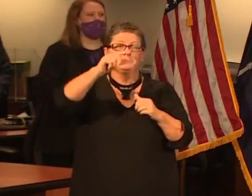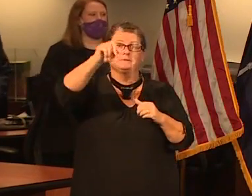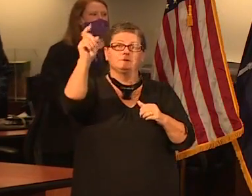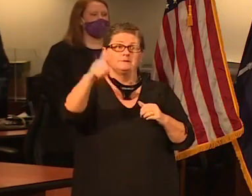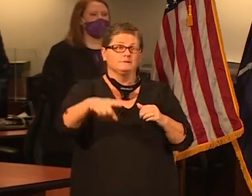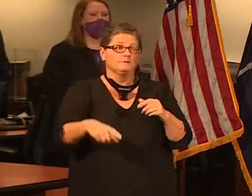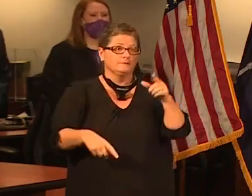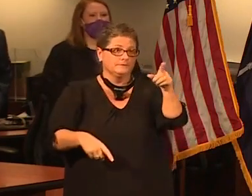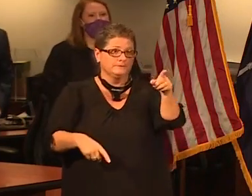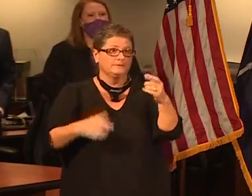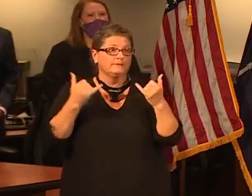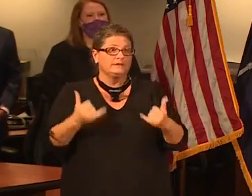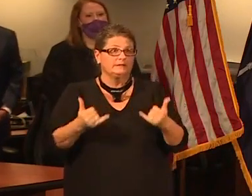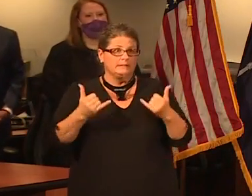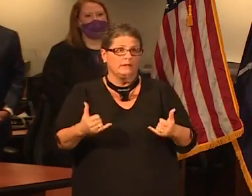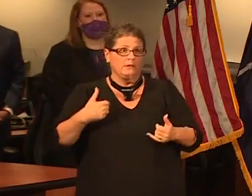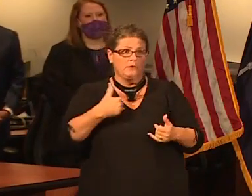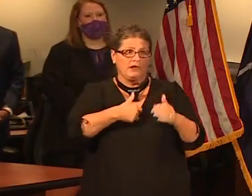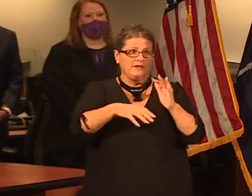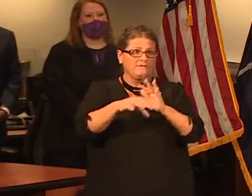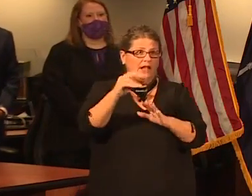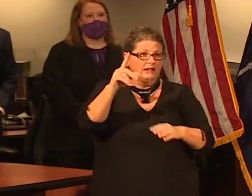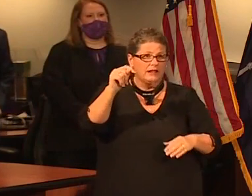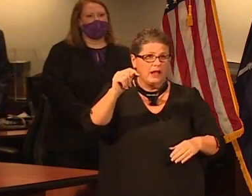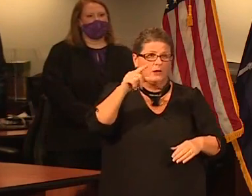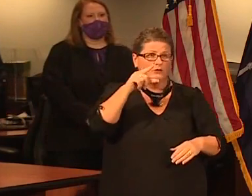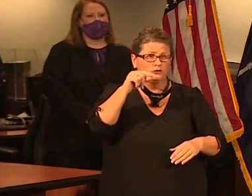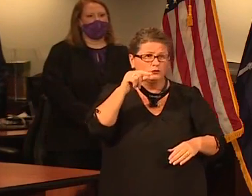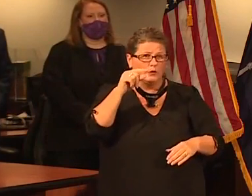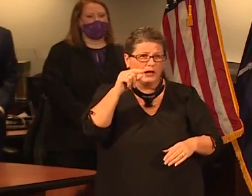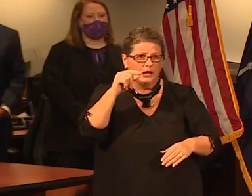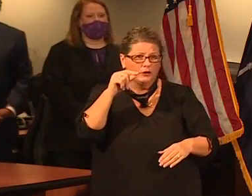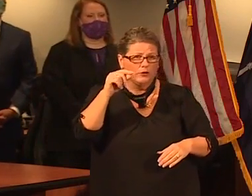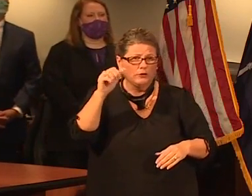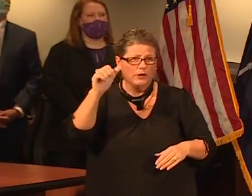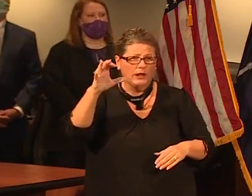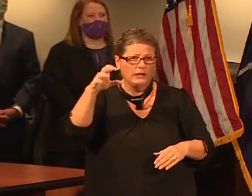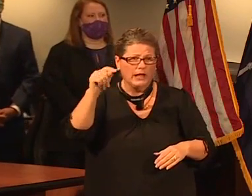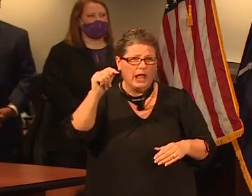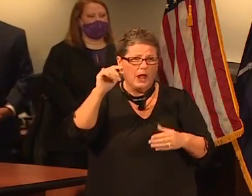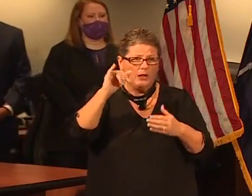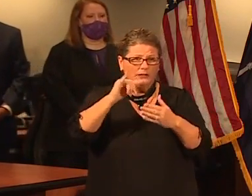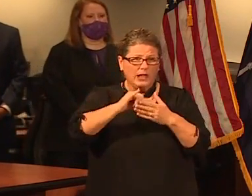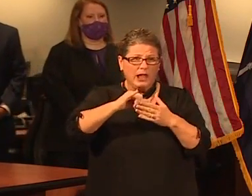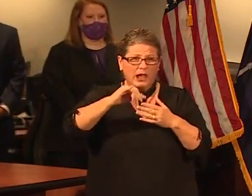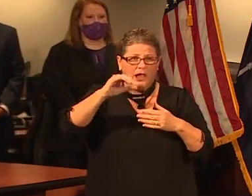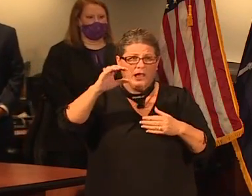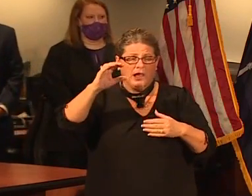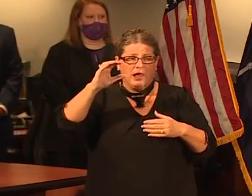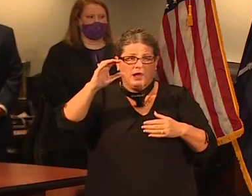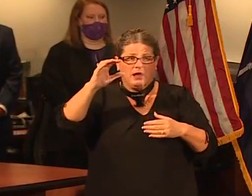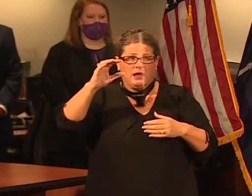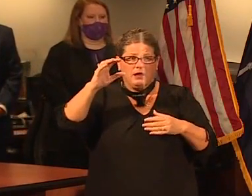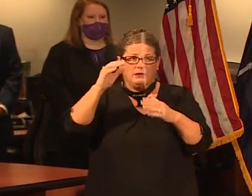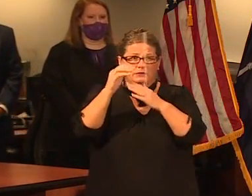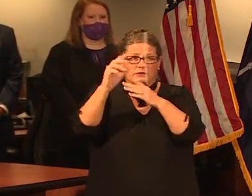ARE THERE ANY QUESTIONS? YES, MA'AM.